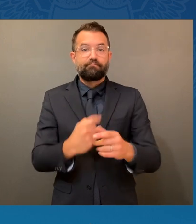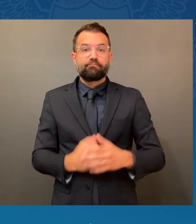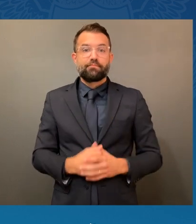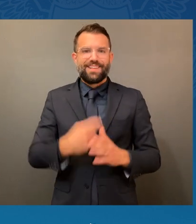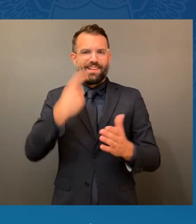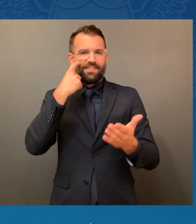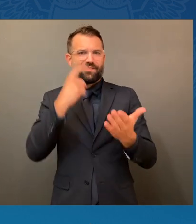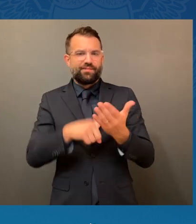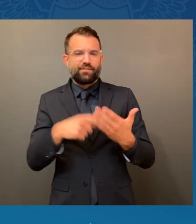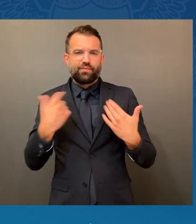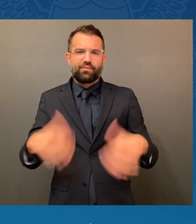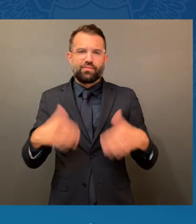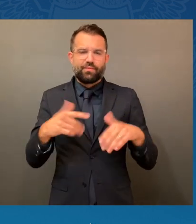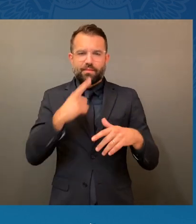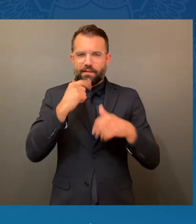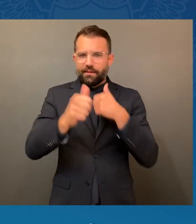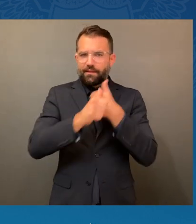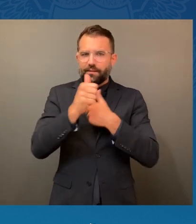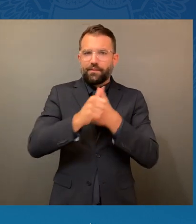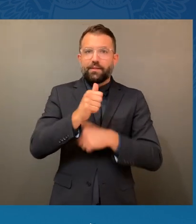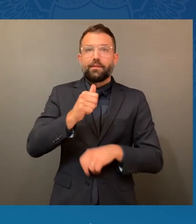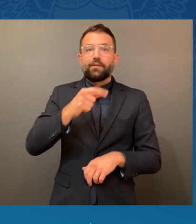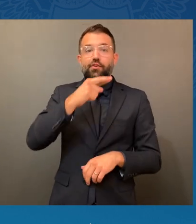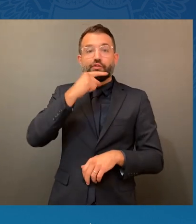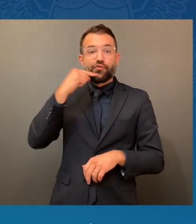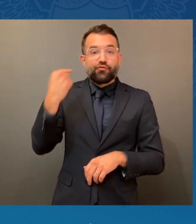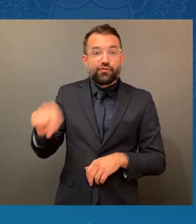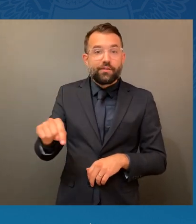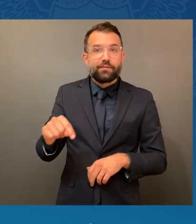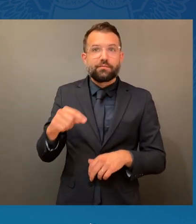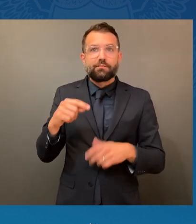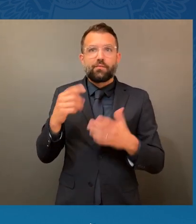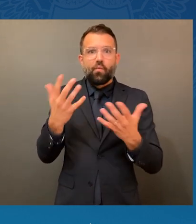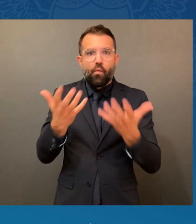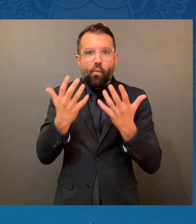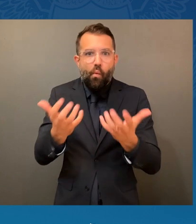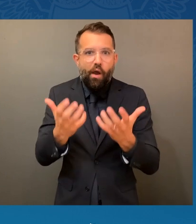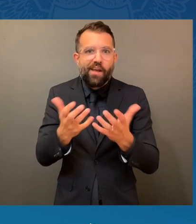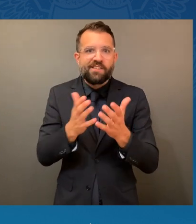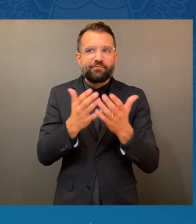Russia is attempting to annex the territory of another sovereign nation